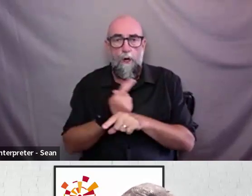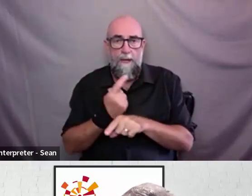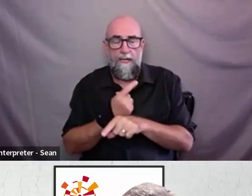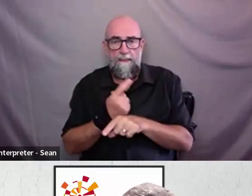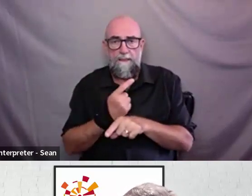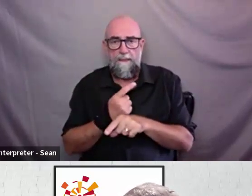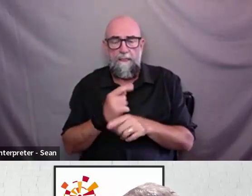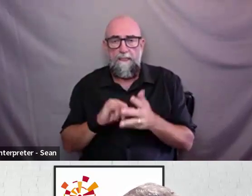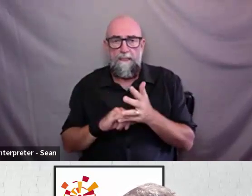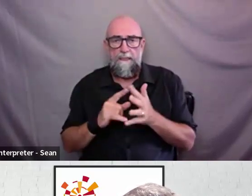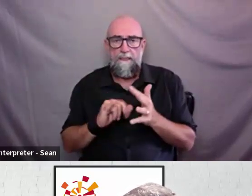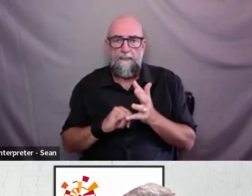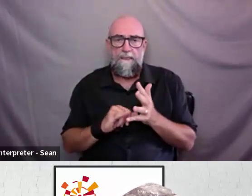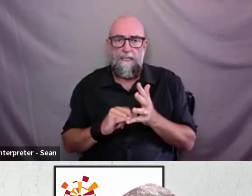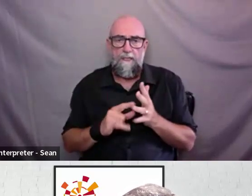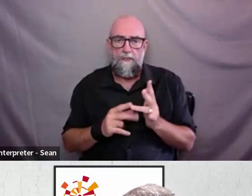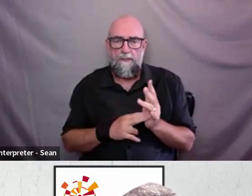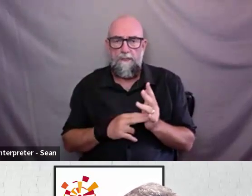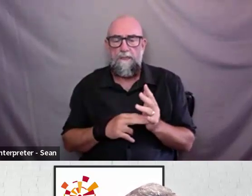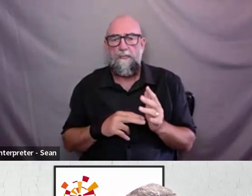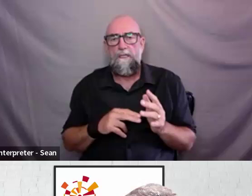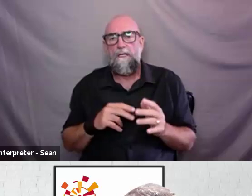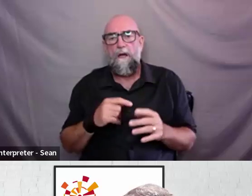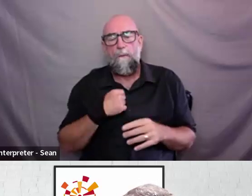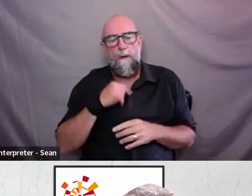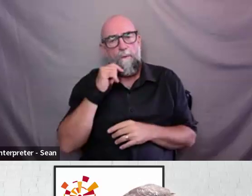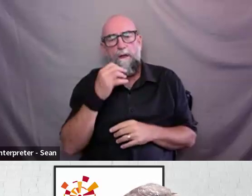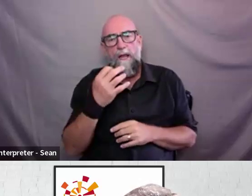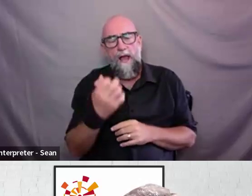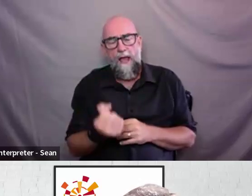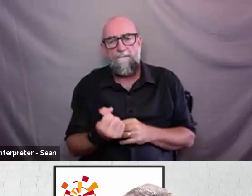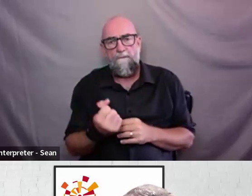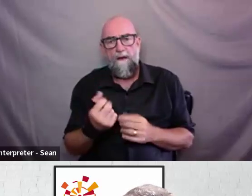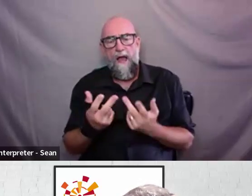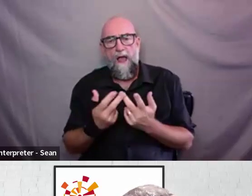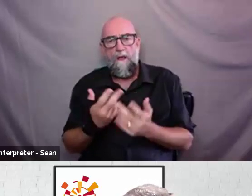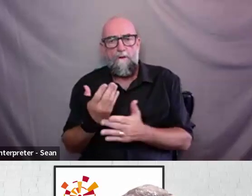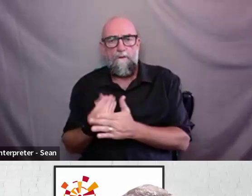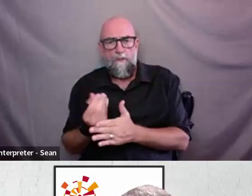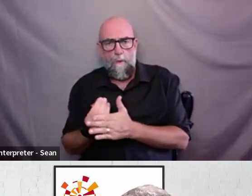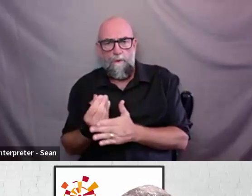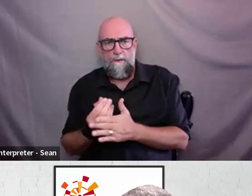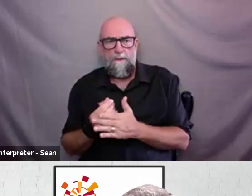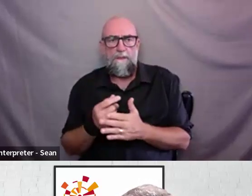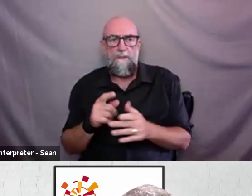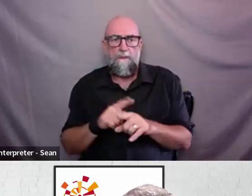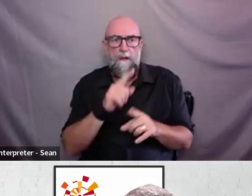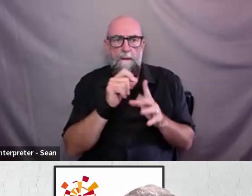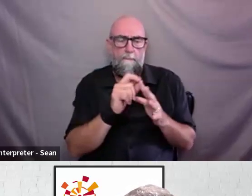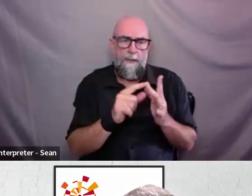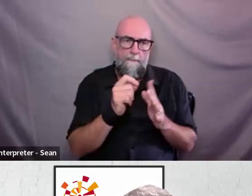sharing those with you so that you have some solid and concrete things to take away, so you don't feel totally